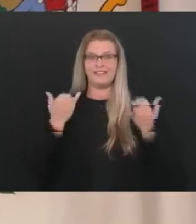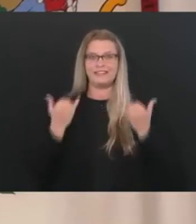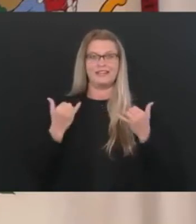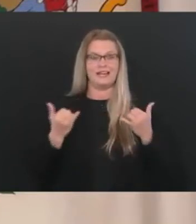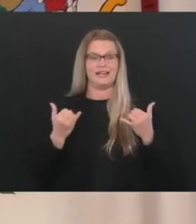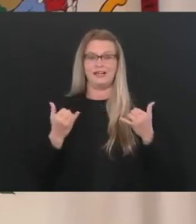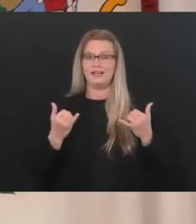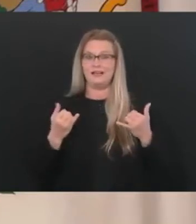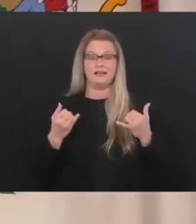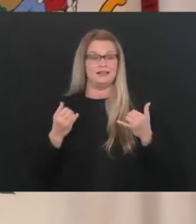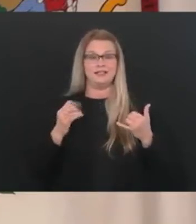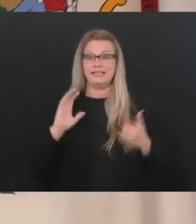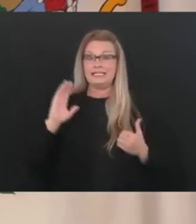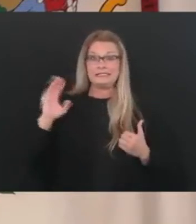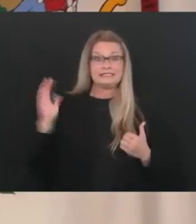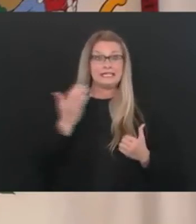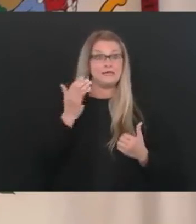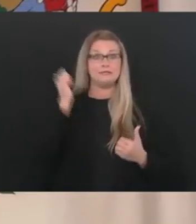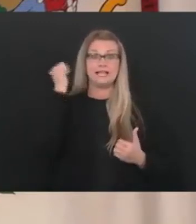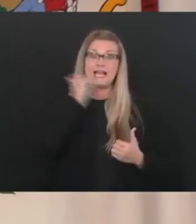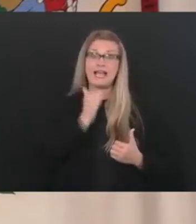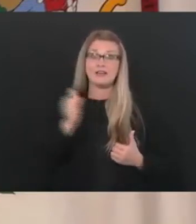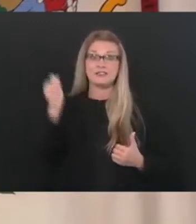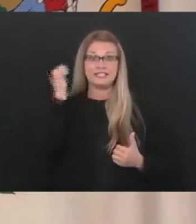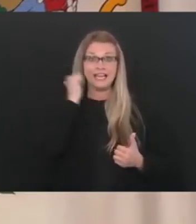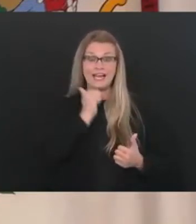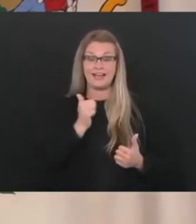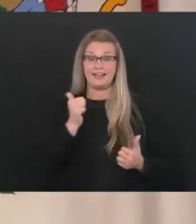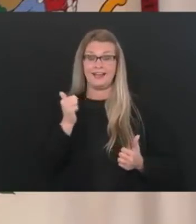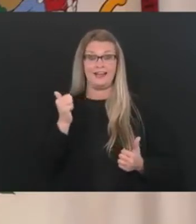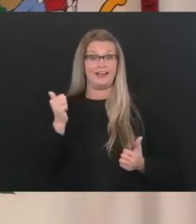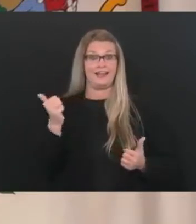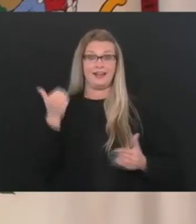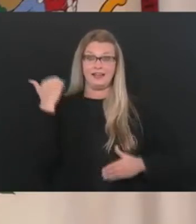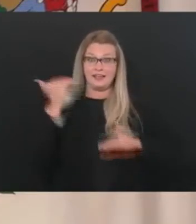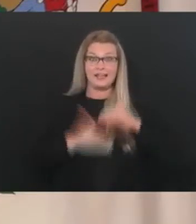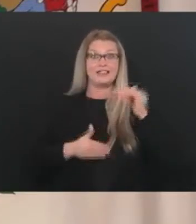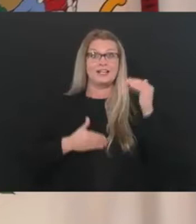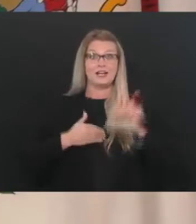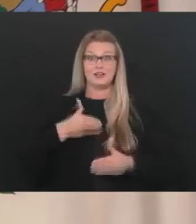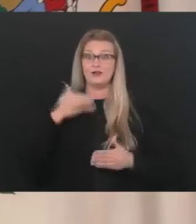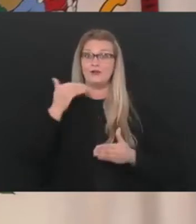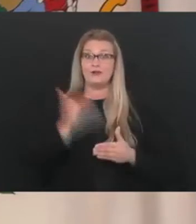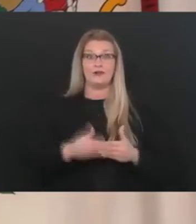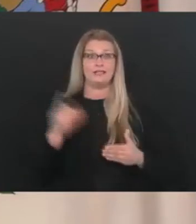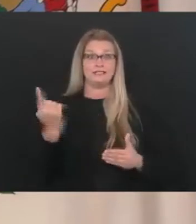COVER TODAY. IT JUST CONTINUES TO AMAZE ME